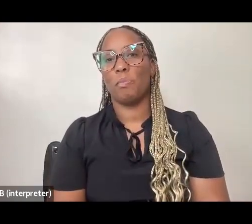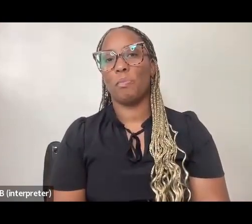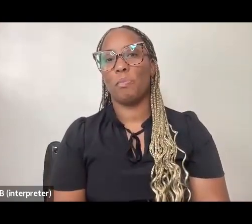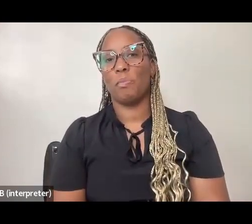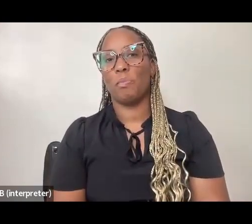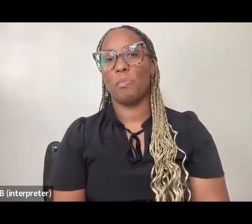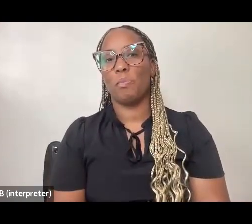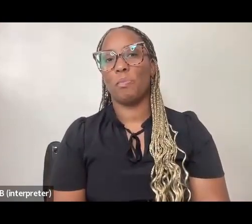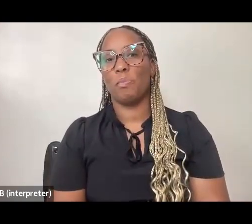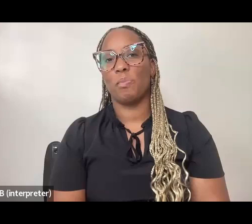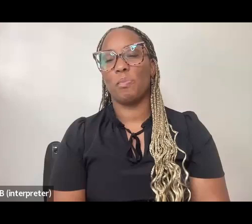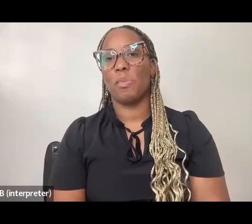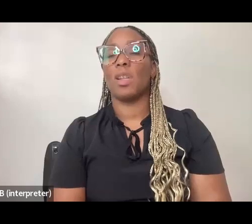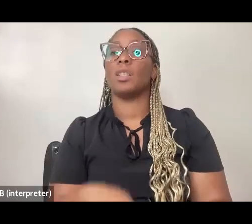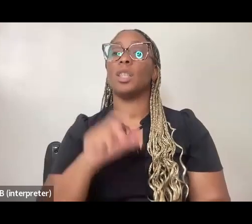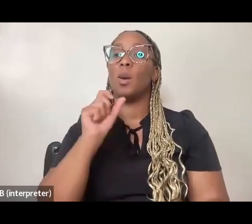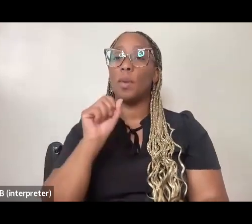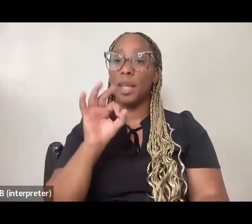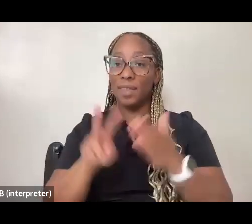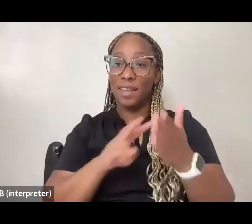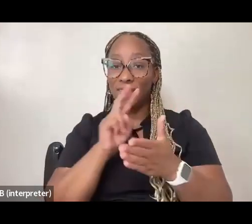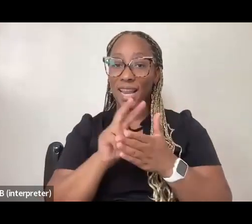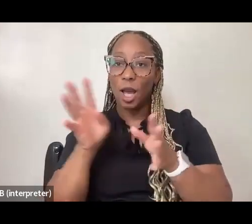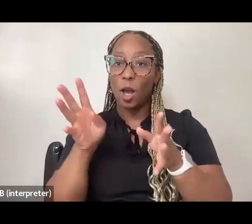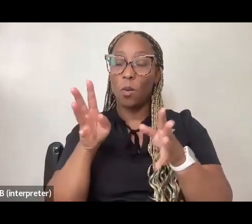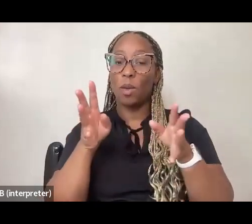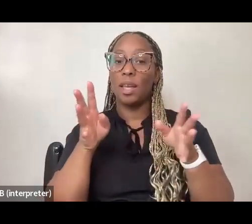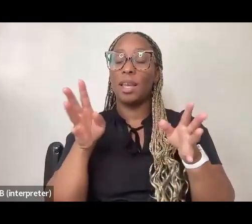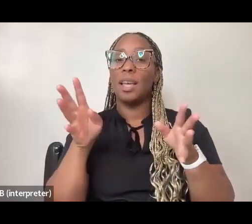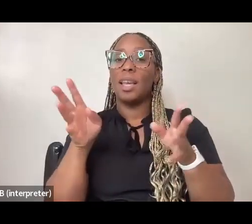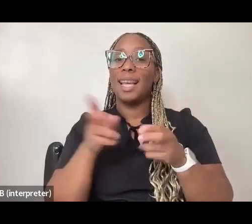If your video is embedded on a page in your LMS, you could